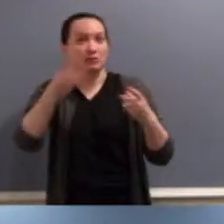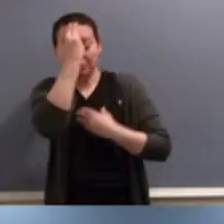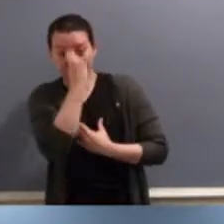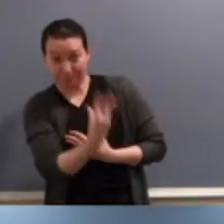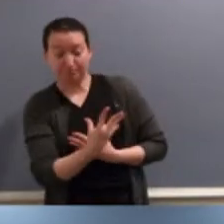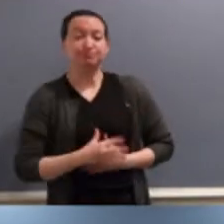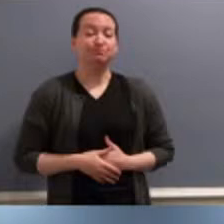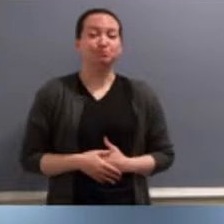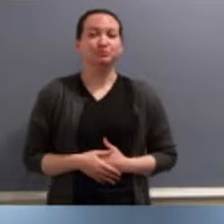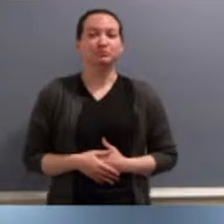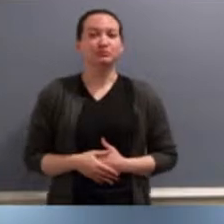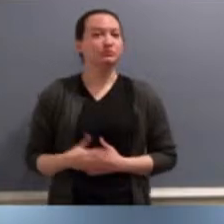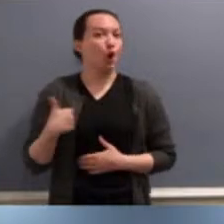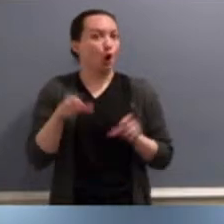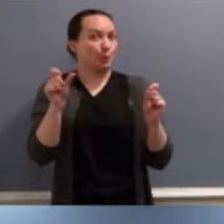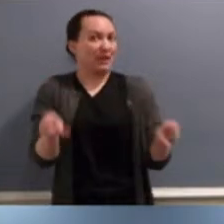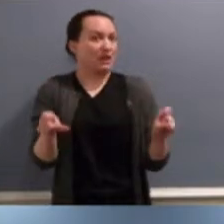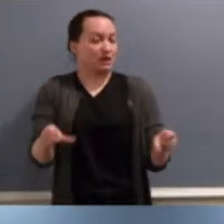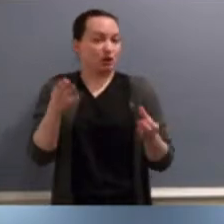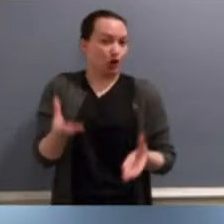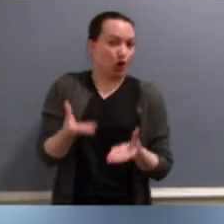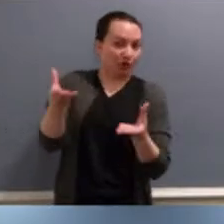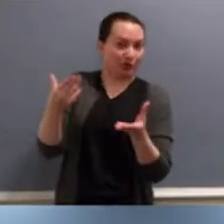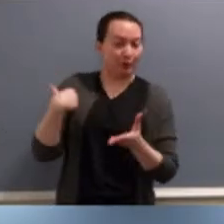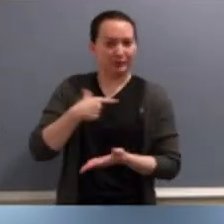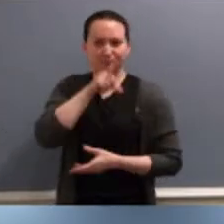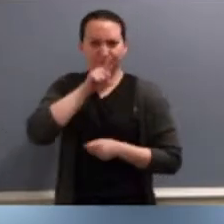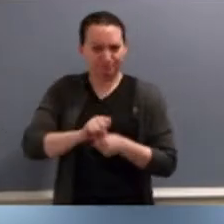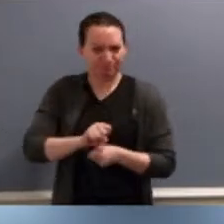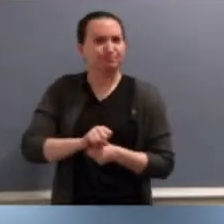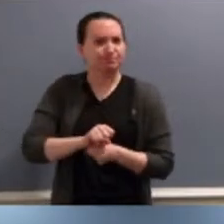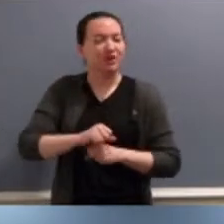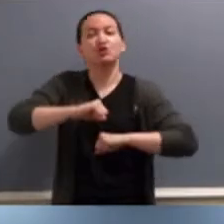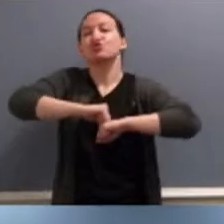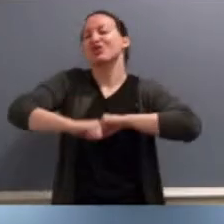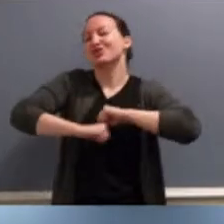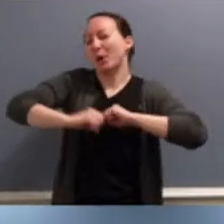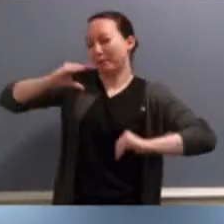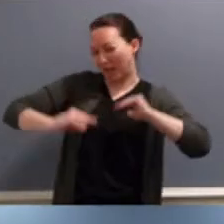the our ability to offer what we truly considered to be a structurally balanced budget really